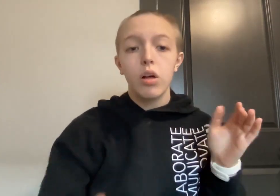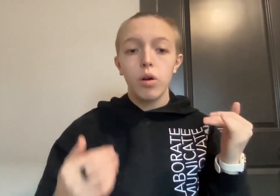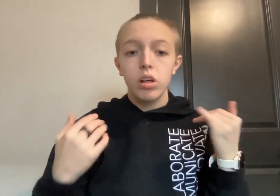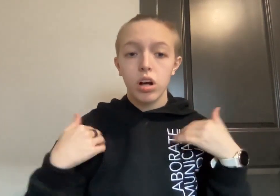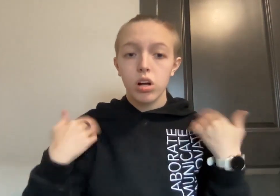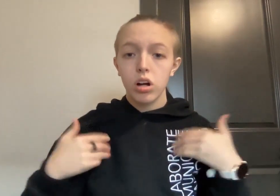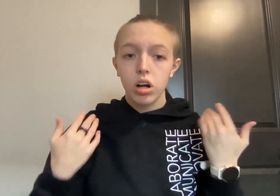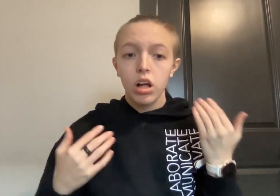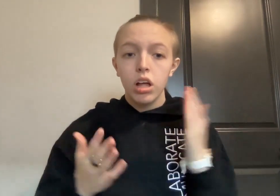were younger.